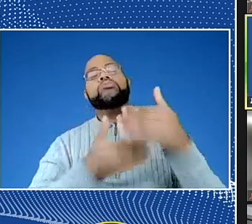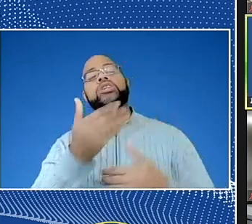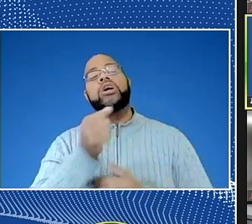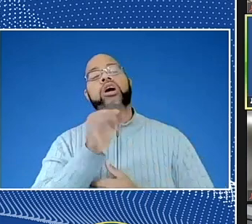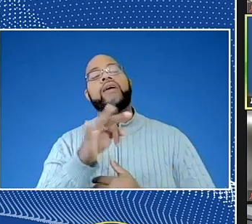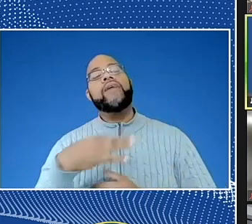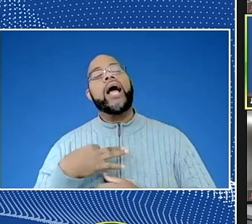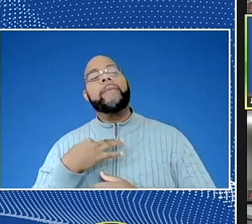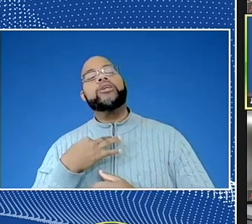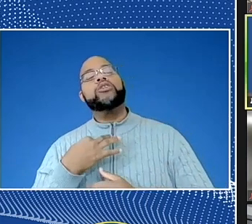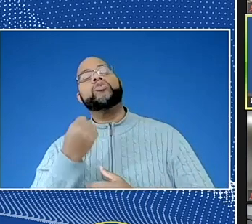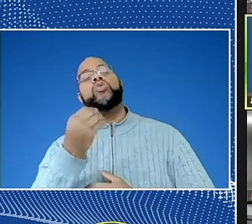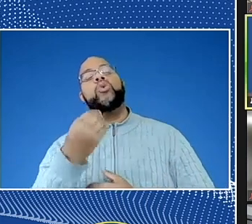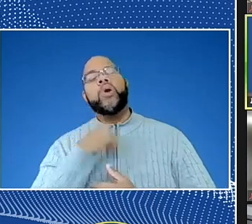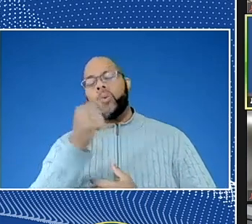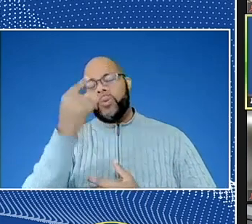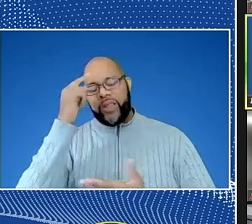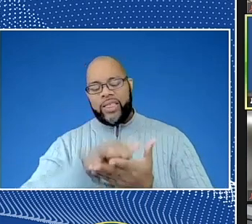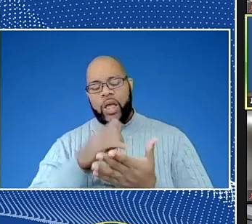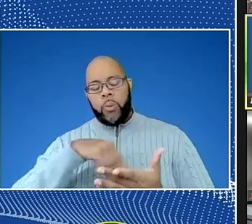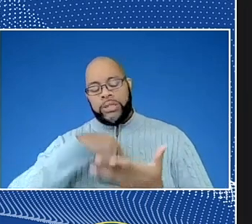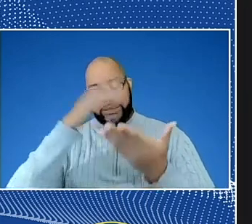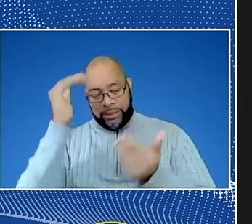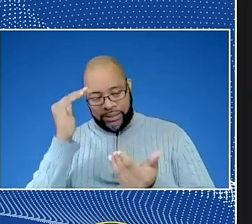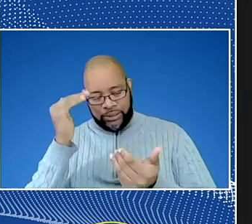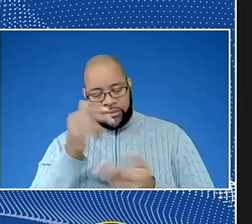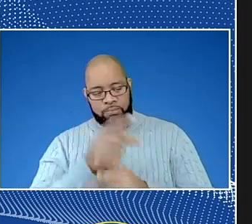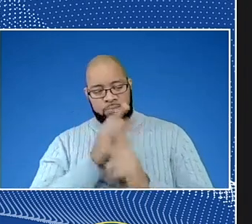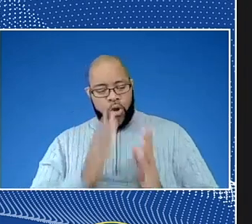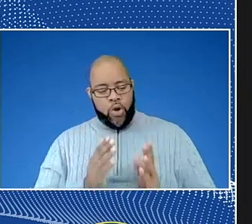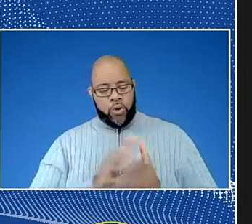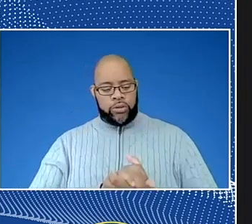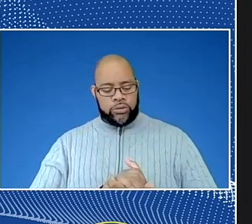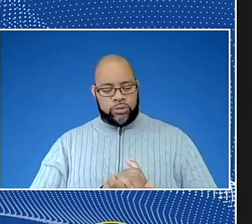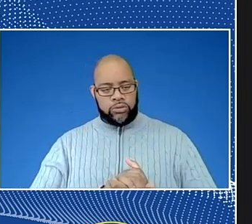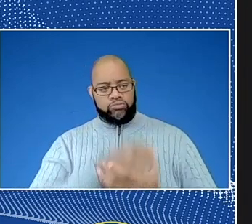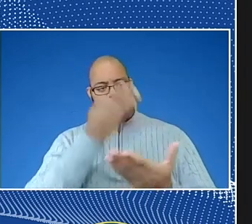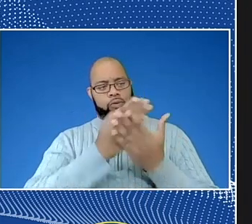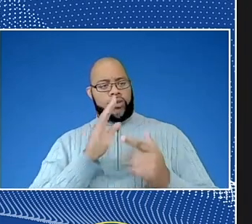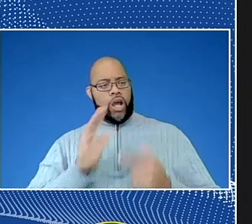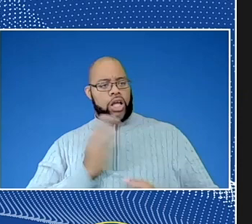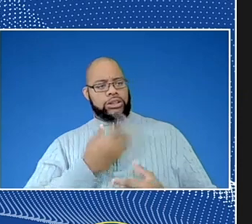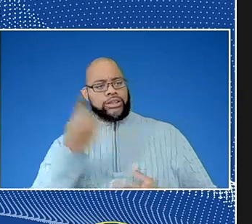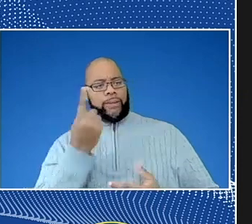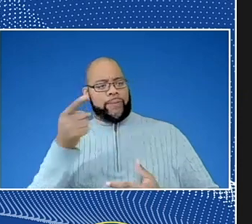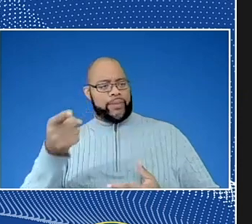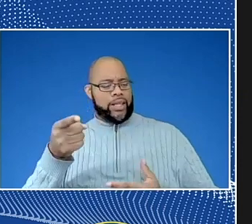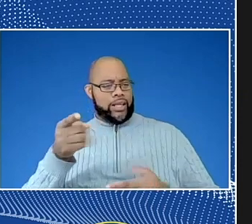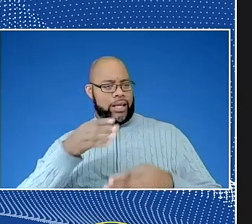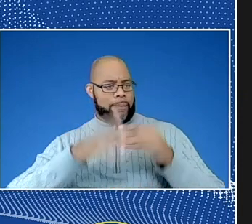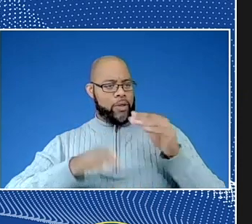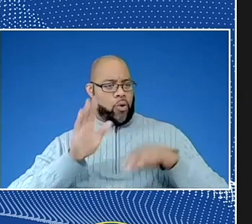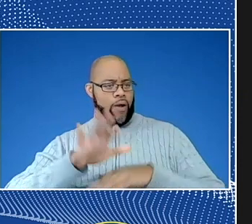So I don't think we're expecting a borrower to prove to us something that they completed on their FAFSA ten years